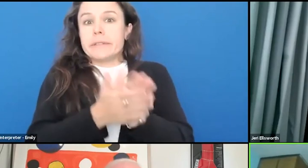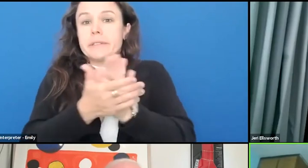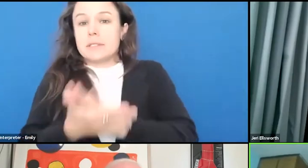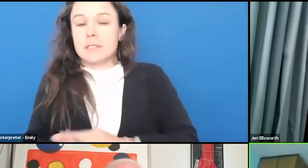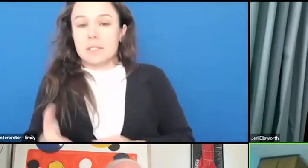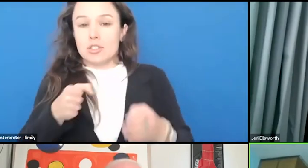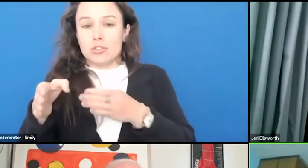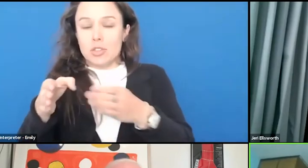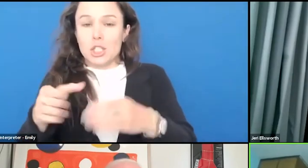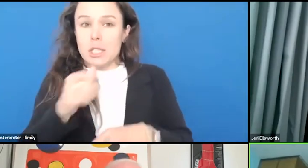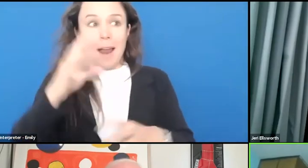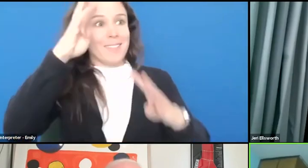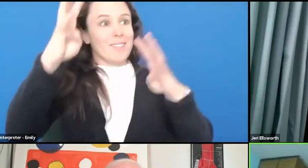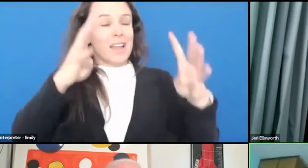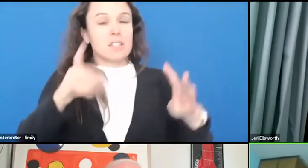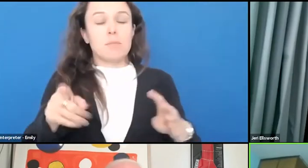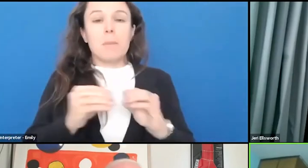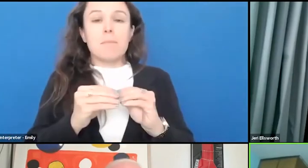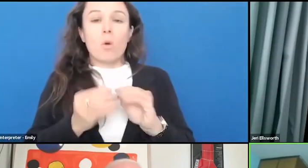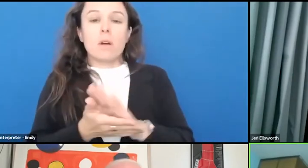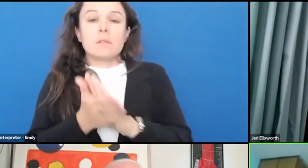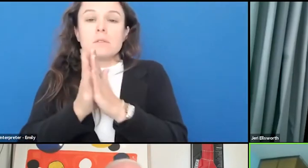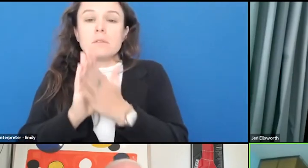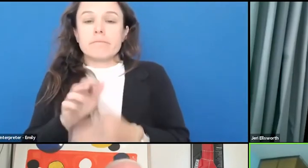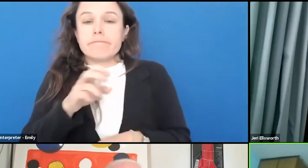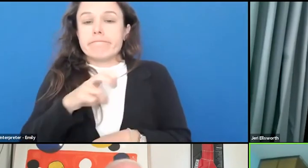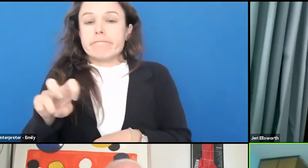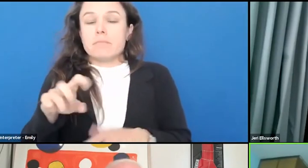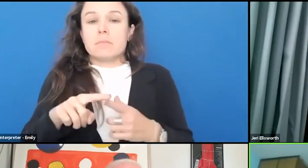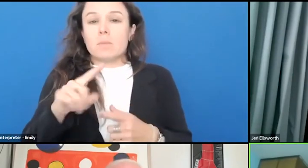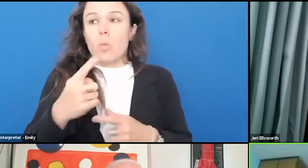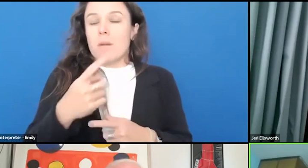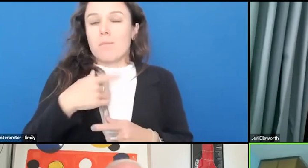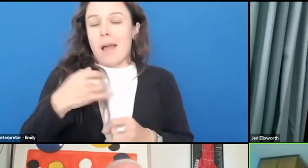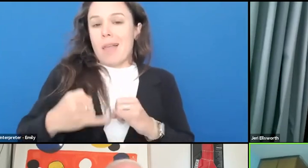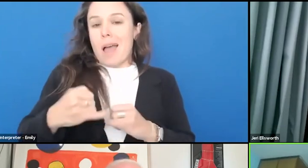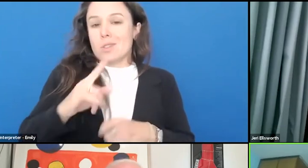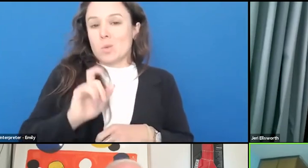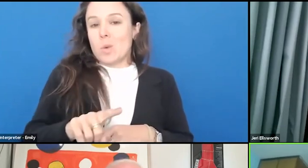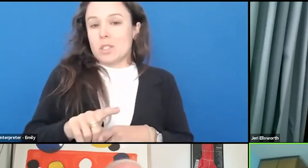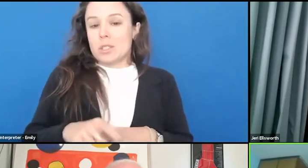direction is really at the core of one of my last questions as we -- well who knows,